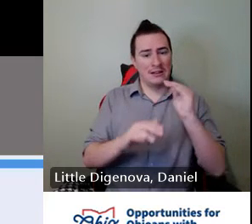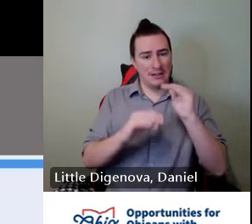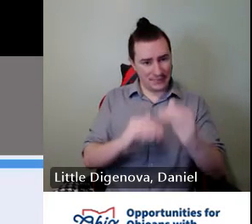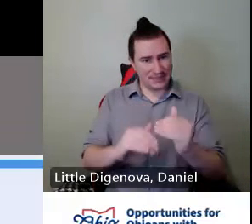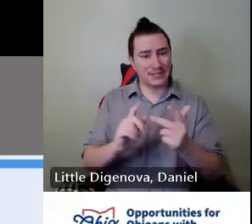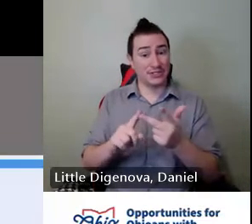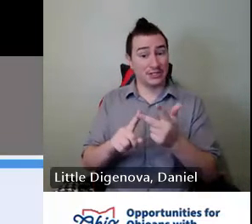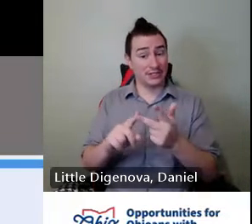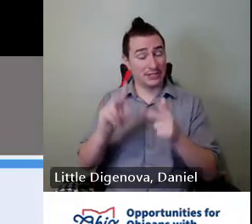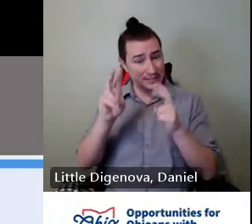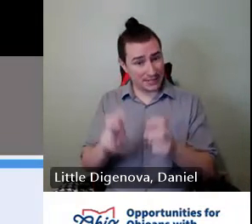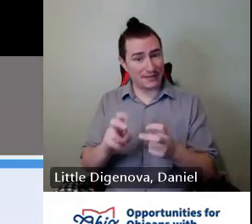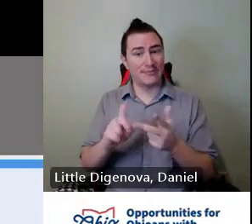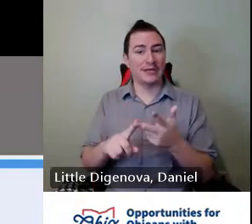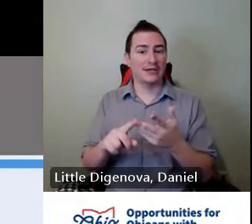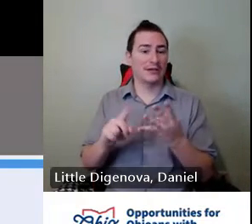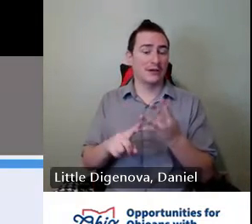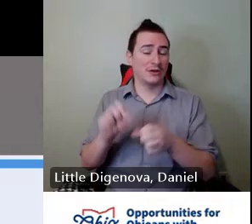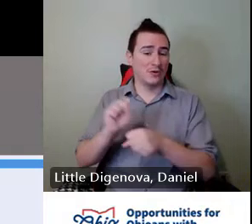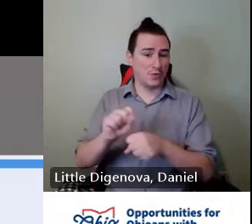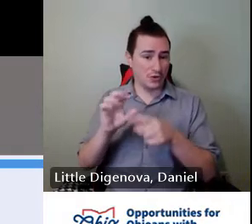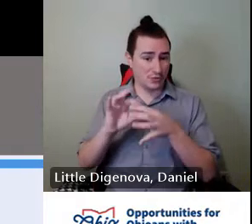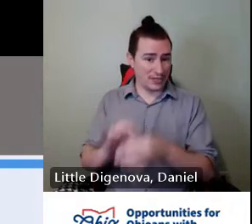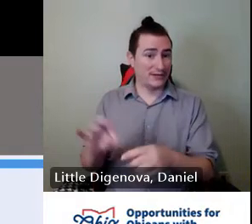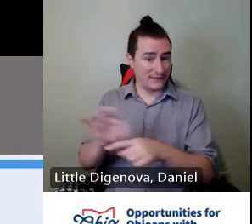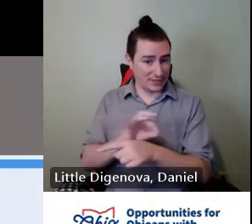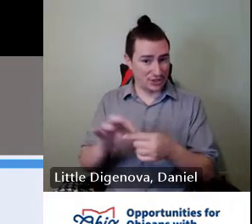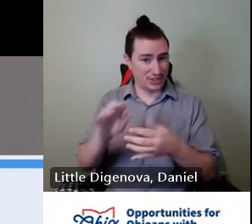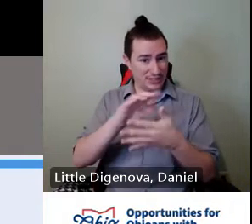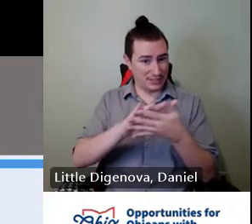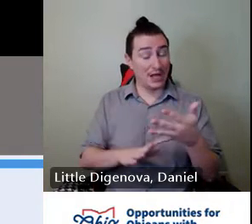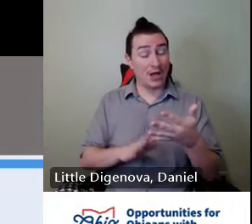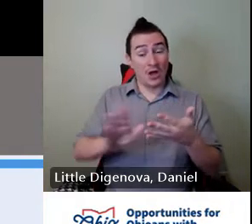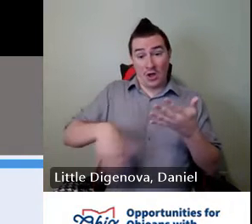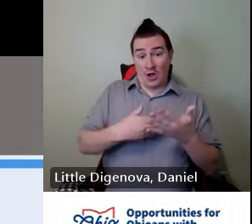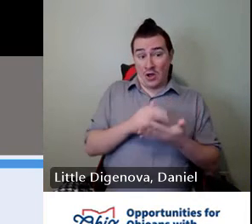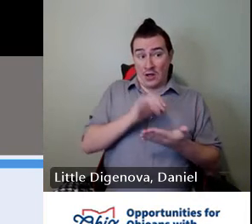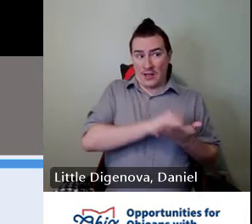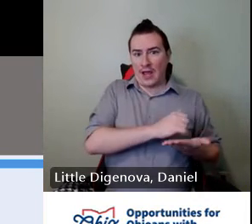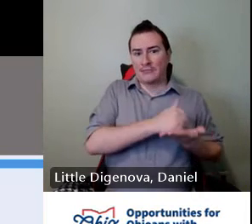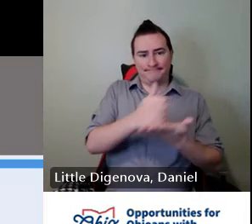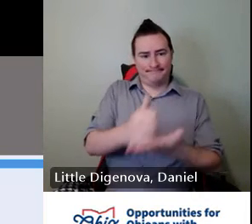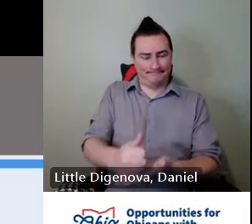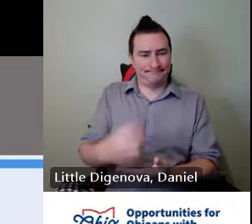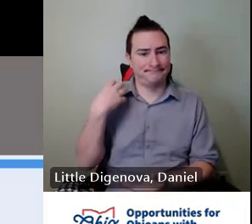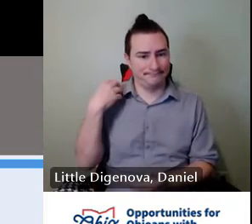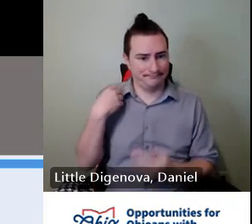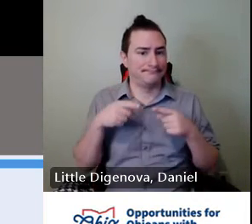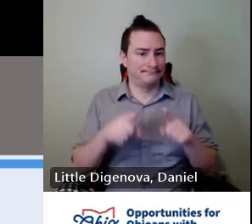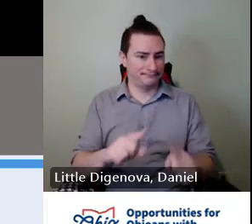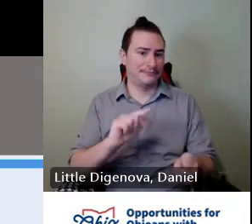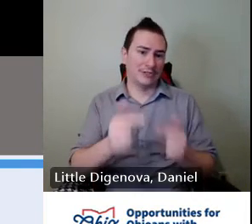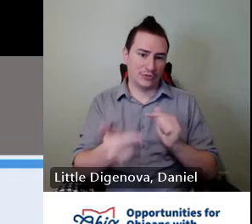So, Julie, these resources can be a helpful support to employers during the interactive process when neither the employer nor